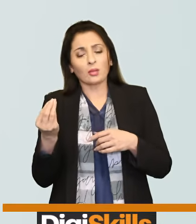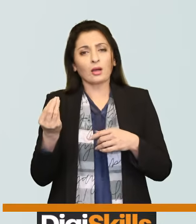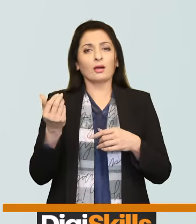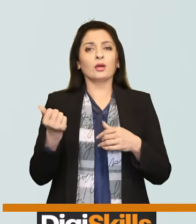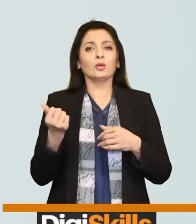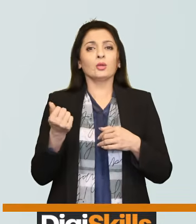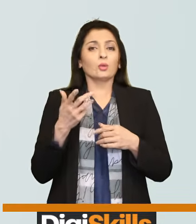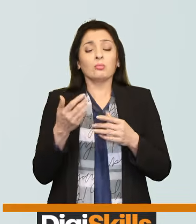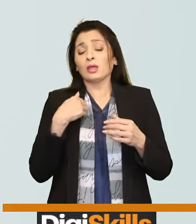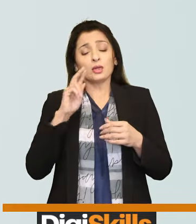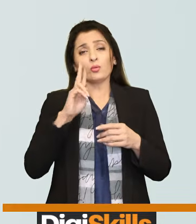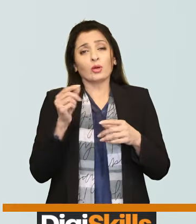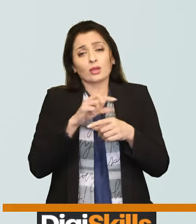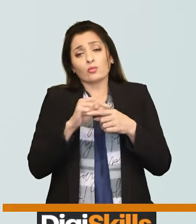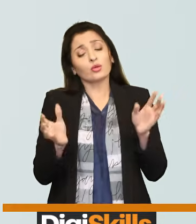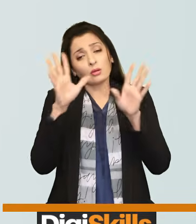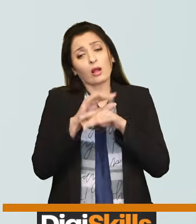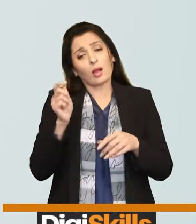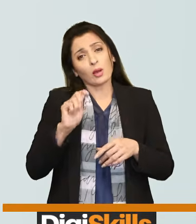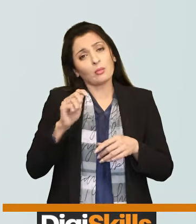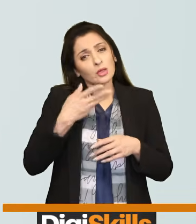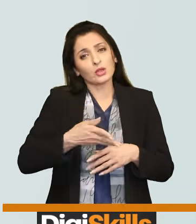I am not saying to work all night. Never do that, manage for yourself.